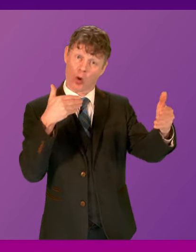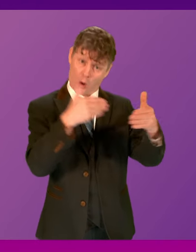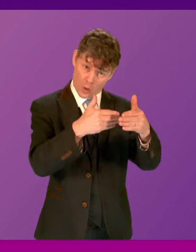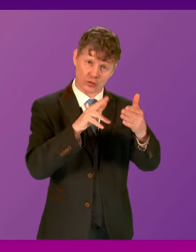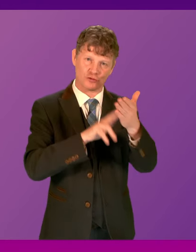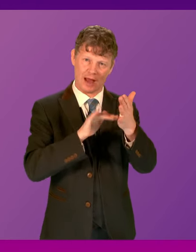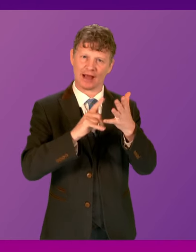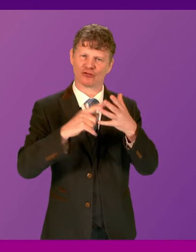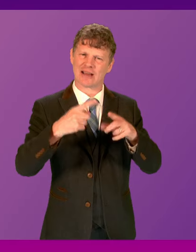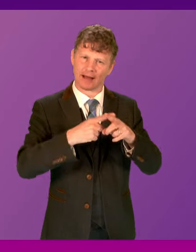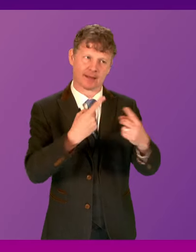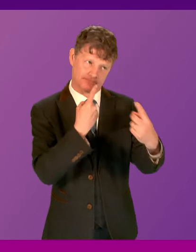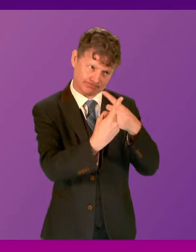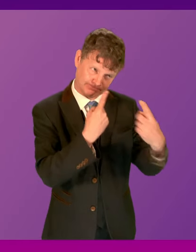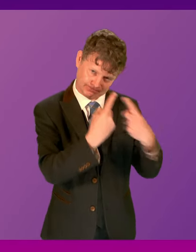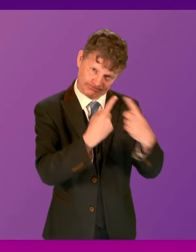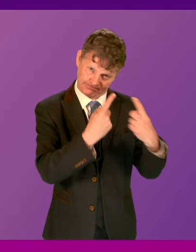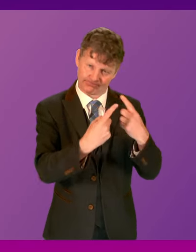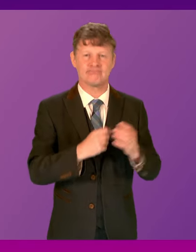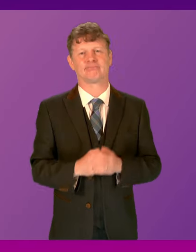and we will continue to do so as the study develops.